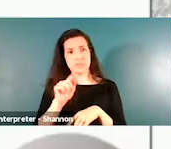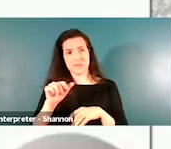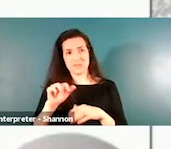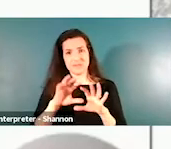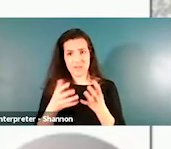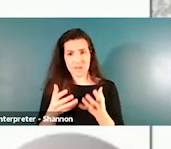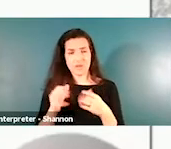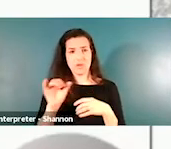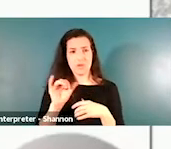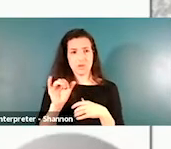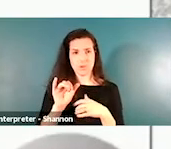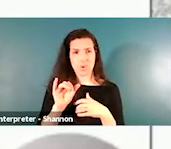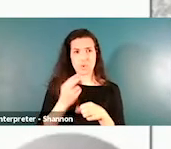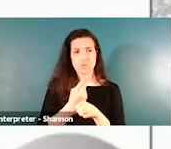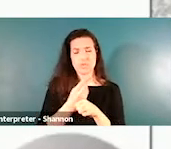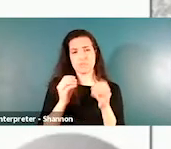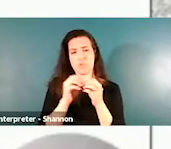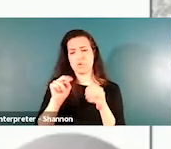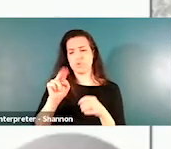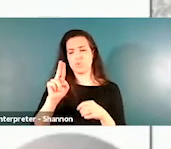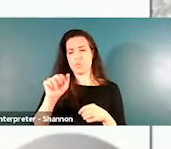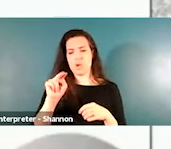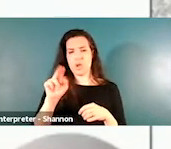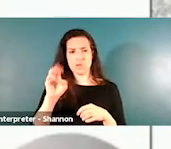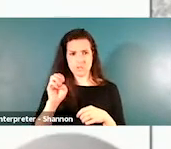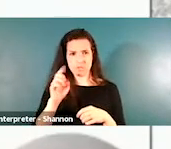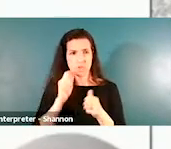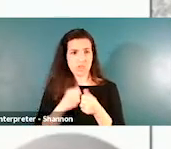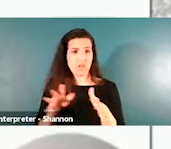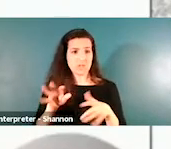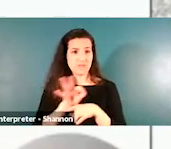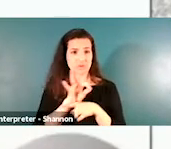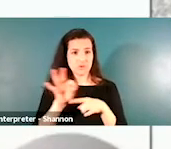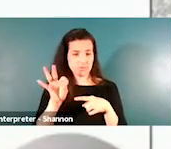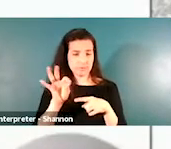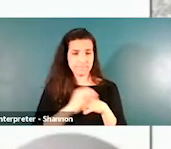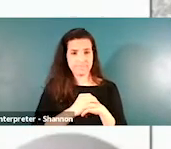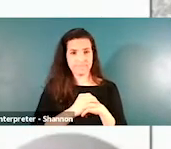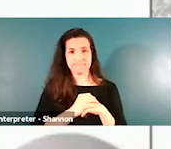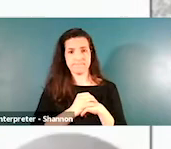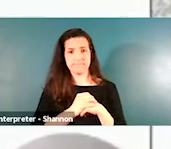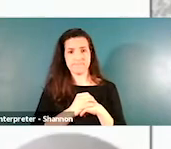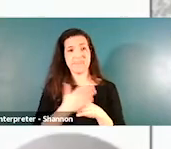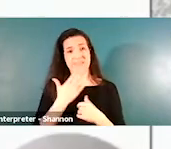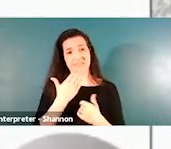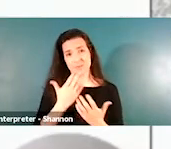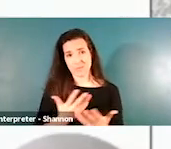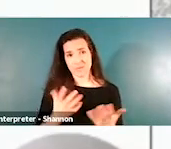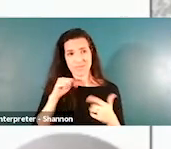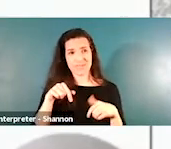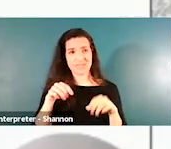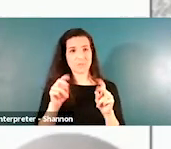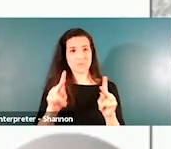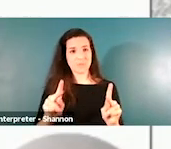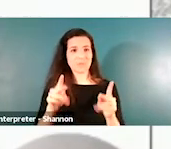functions that are more applicable to Earth observation data sets. Thank you so much for this opportunity to present my work.